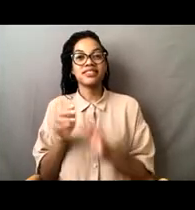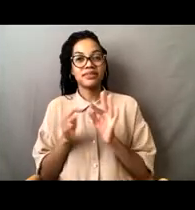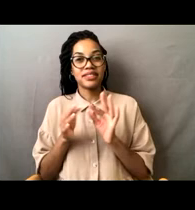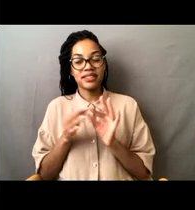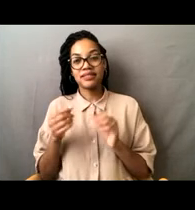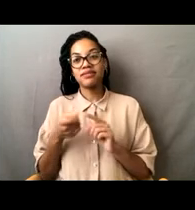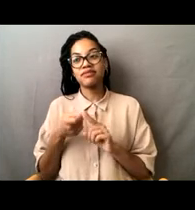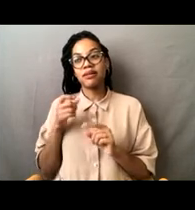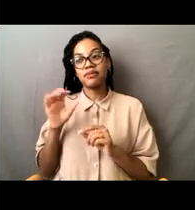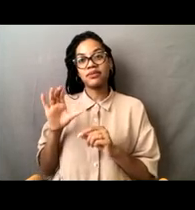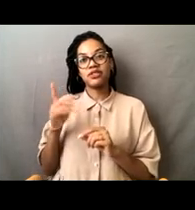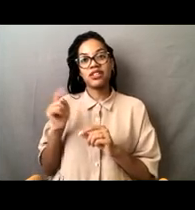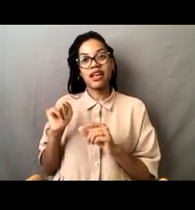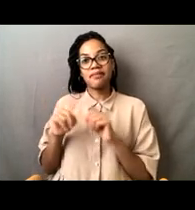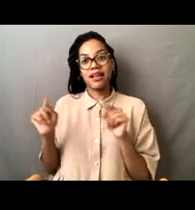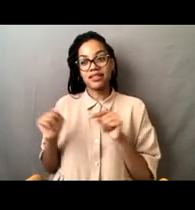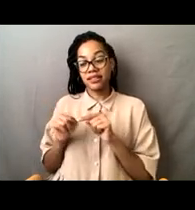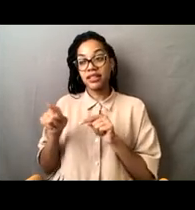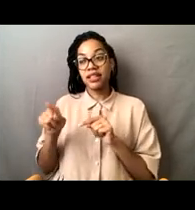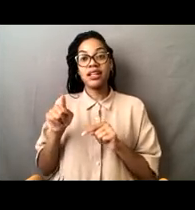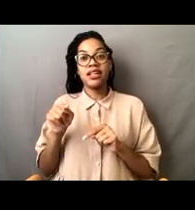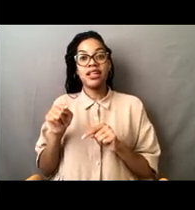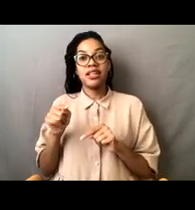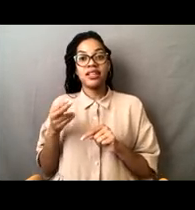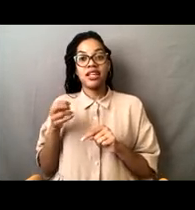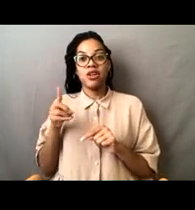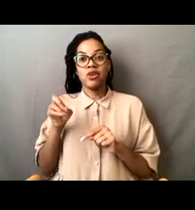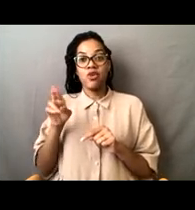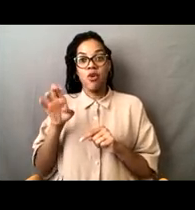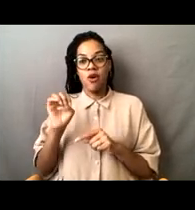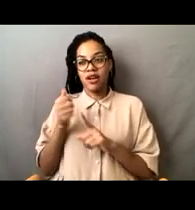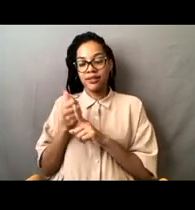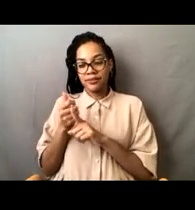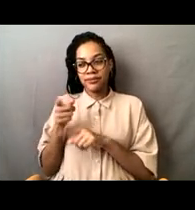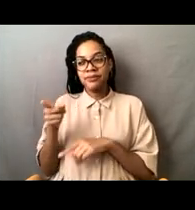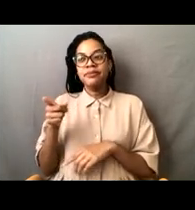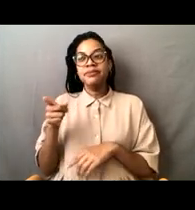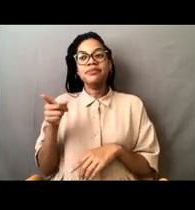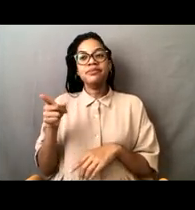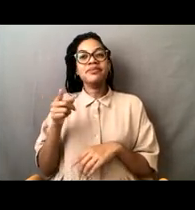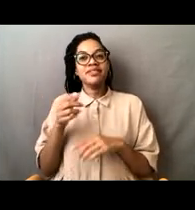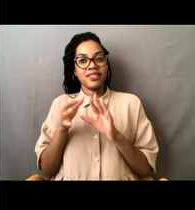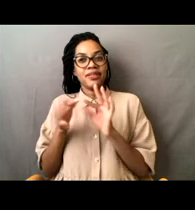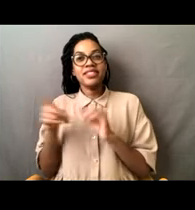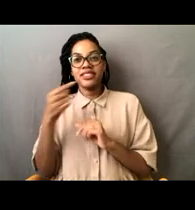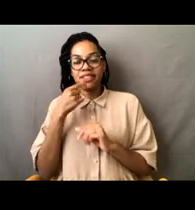And a shout out to Theodore who before you even mentioned it, told me that they saw a lamprey attached to one of the fish.